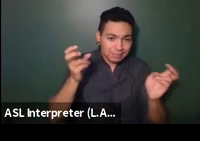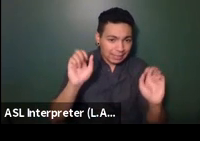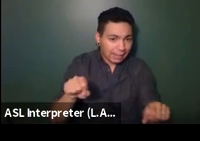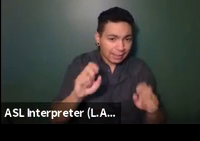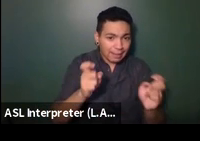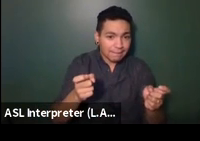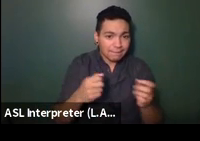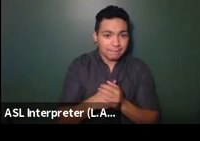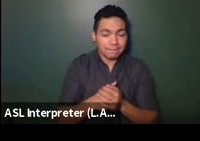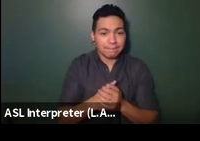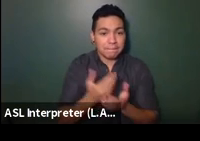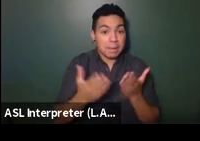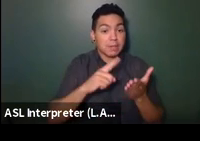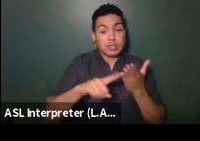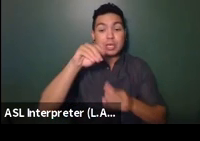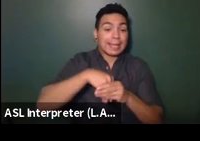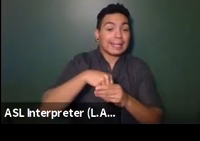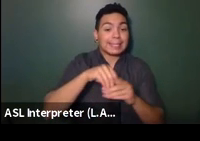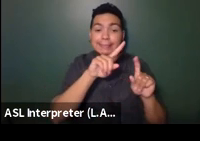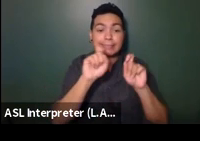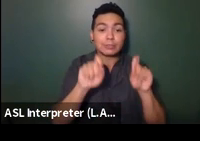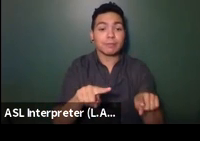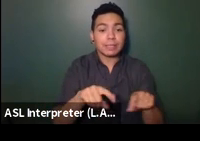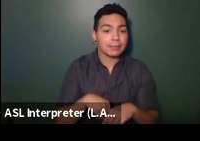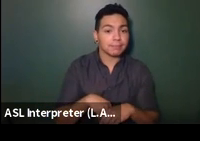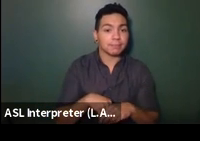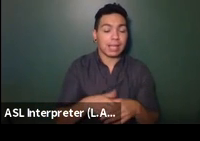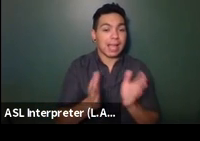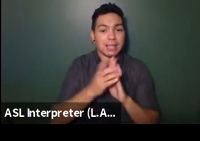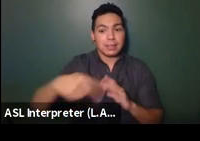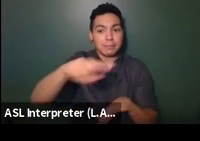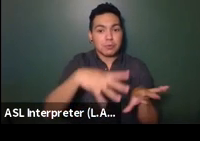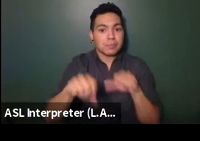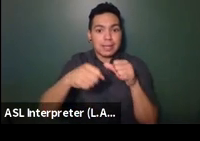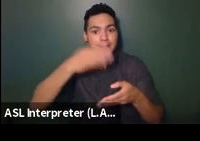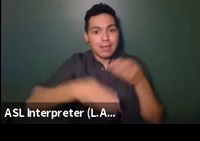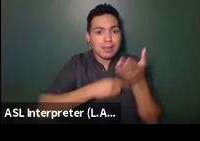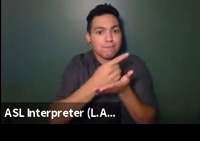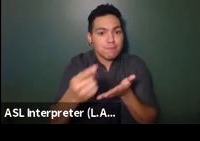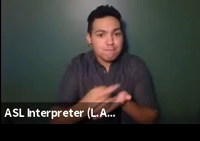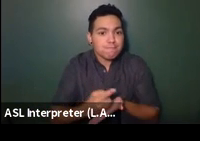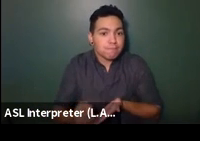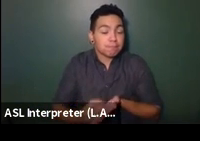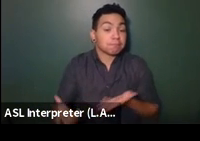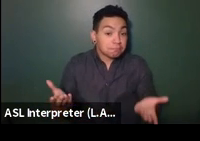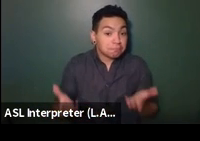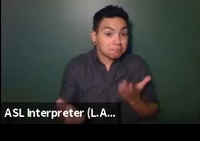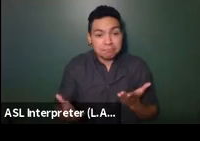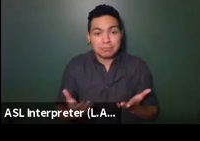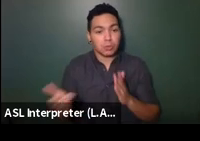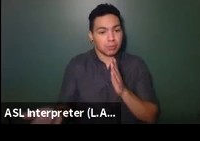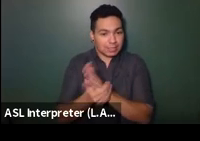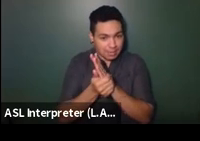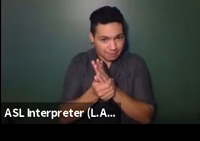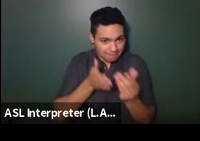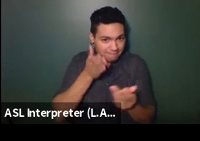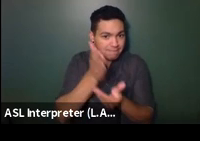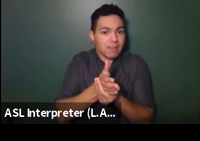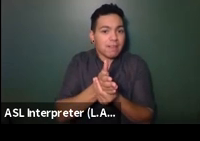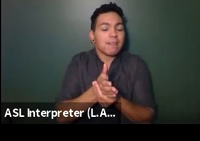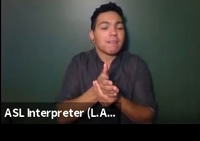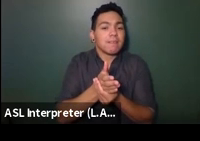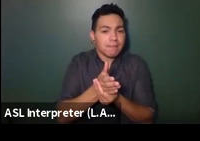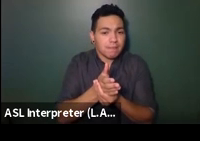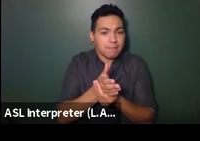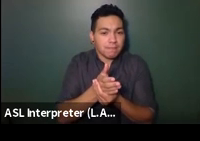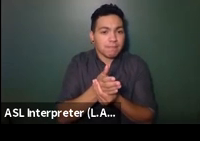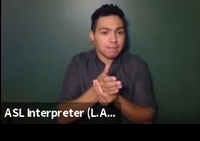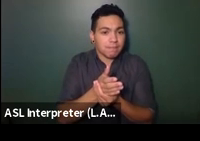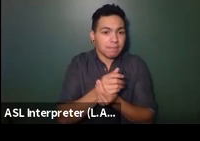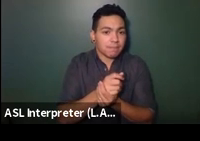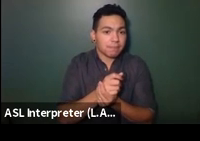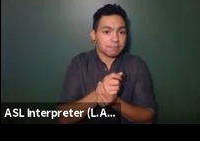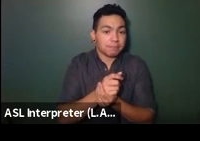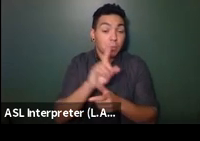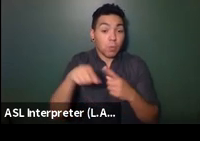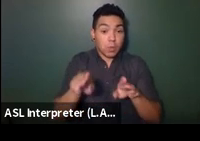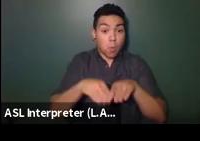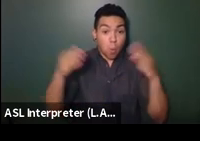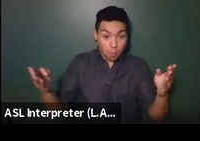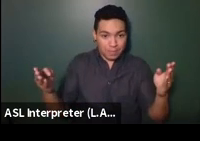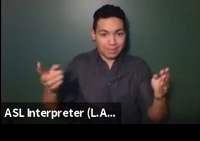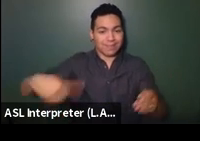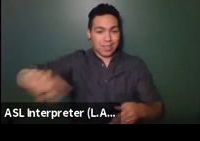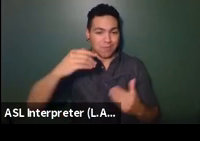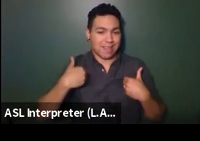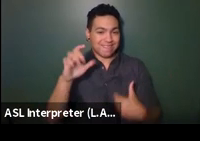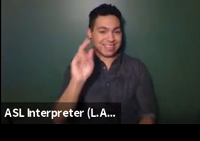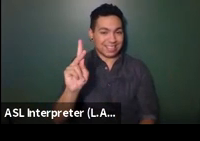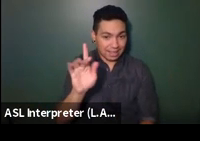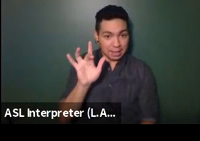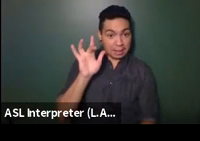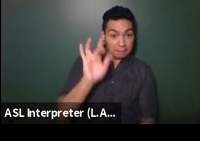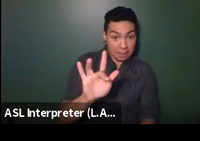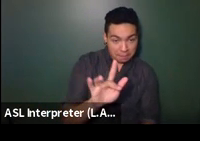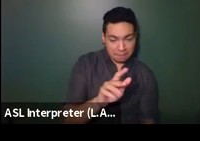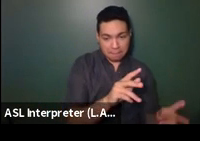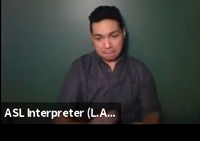ESD 189 - Amy Colburn: Maybe it's a check in survey that I'm going to have students take at the end of every week or something. So if I attach that file. Now when students open this assignment, they have that link to that survey, they open it up and it will take them right to the Google form.